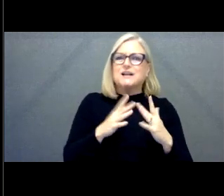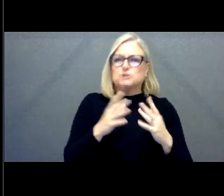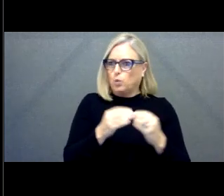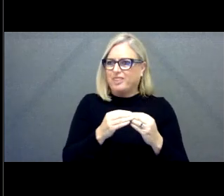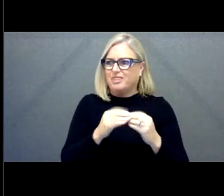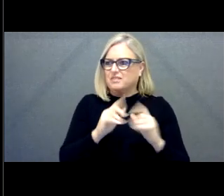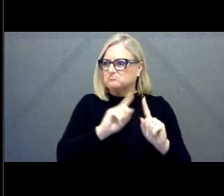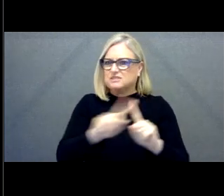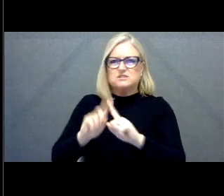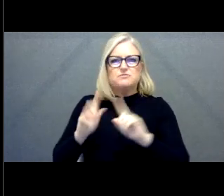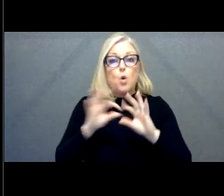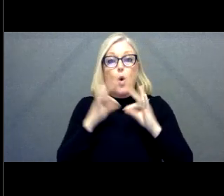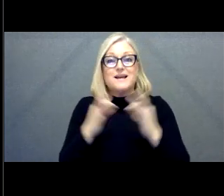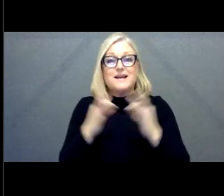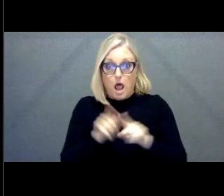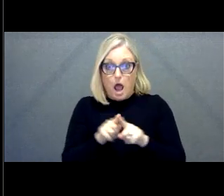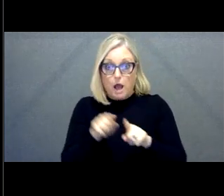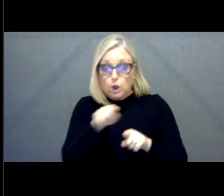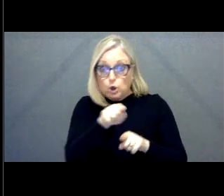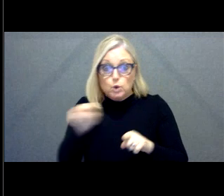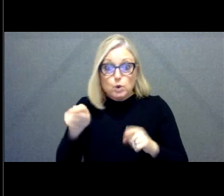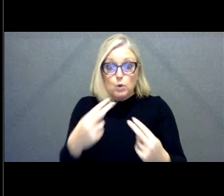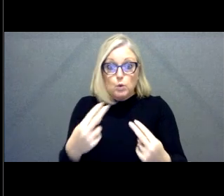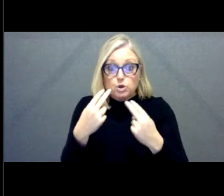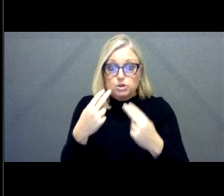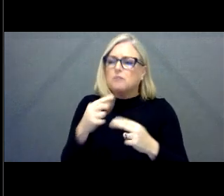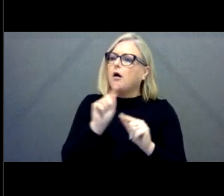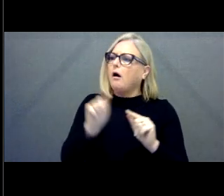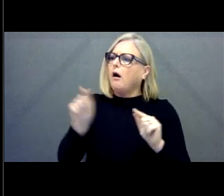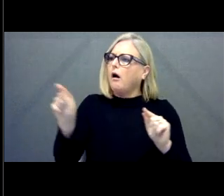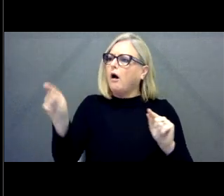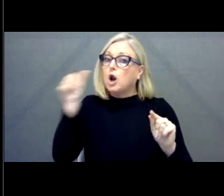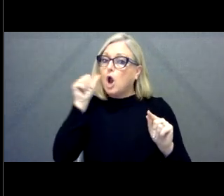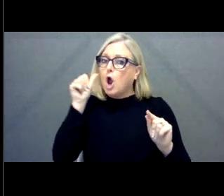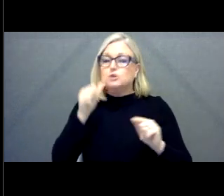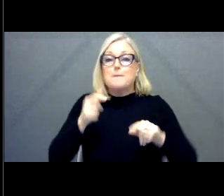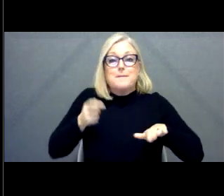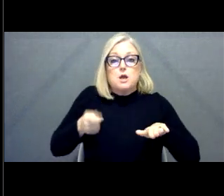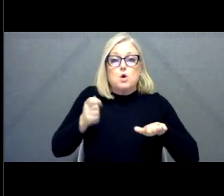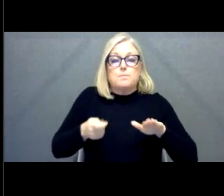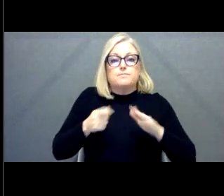that may mean that um the Court Link um workers determine that the 12 week program isn't needed for